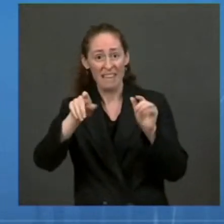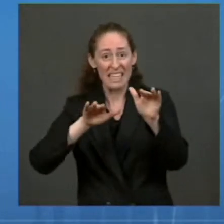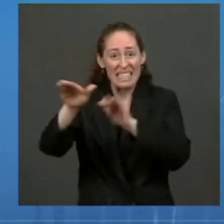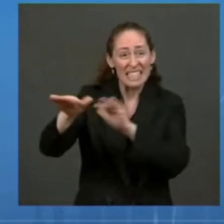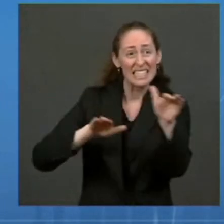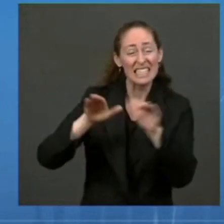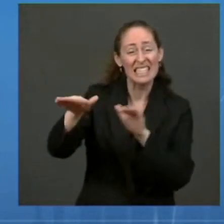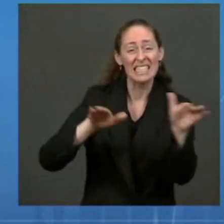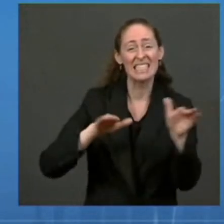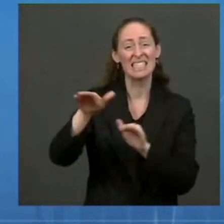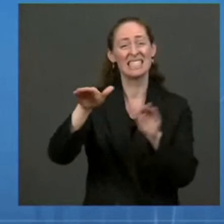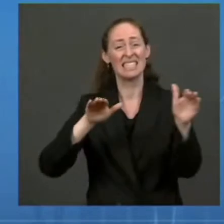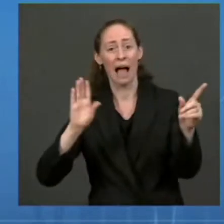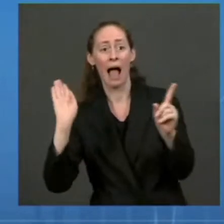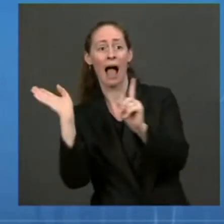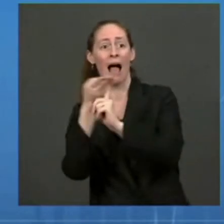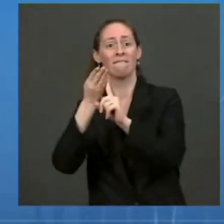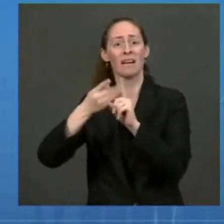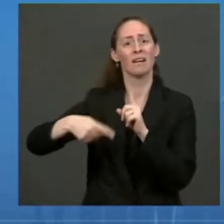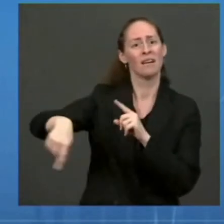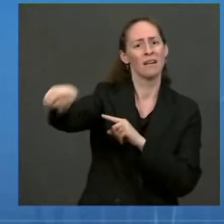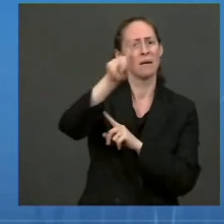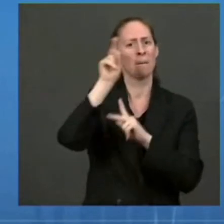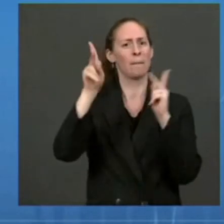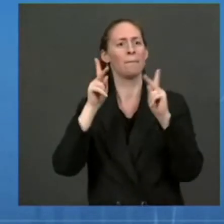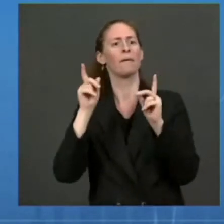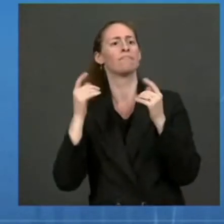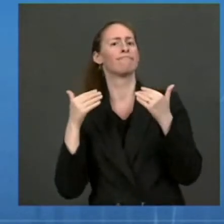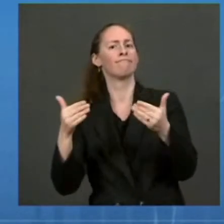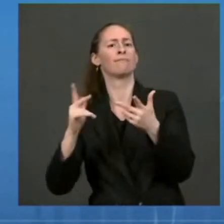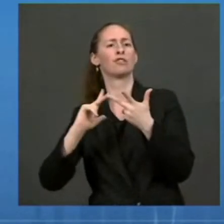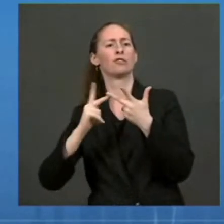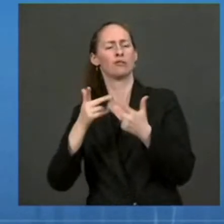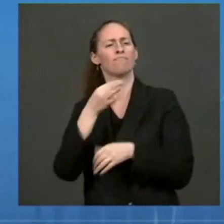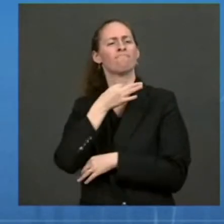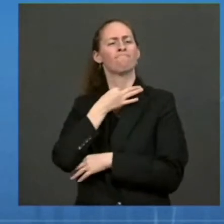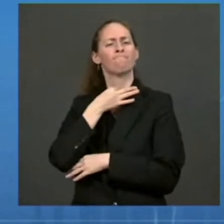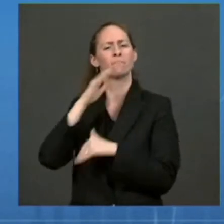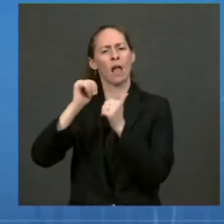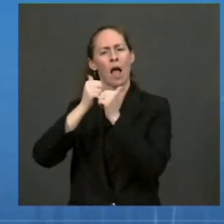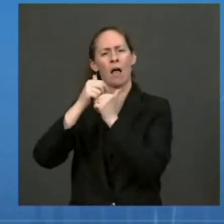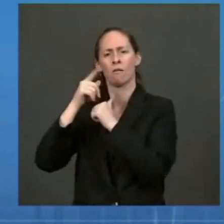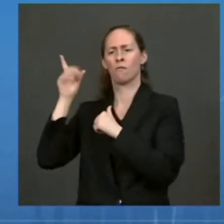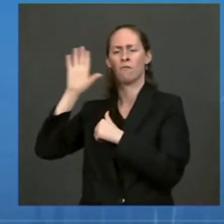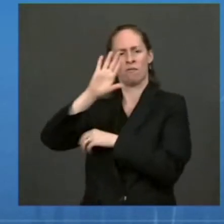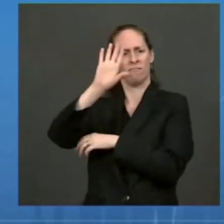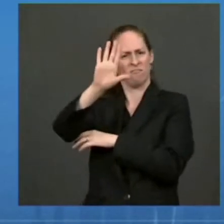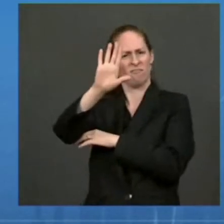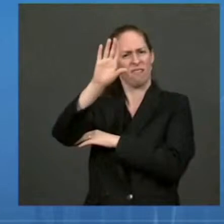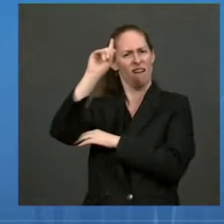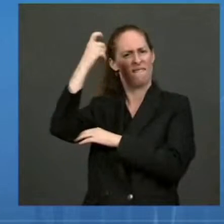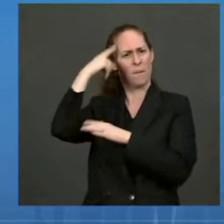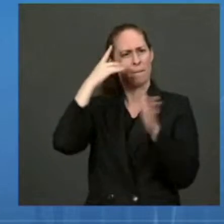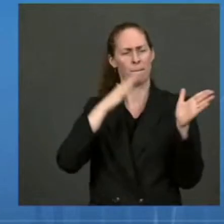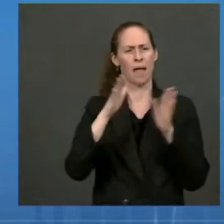LIKE TO TRY TO CONVINCE PEOPLE